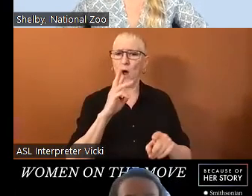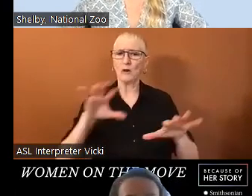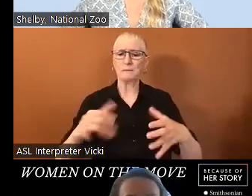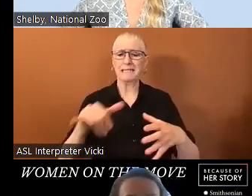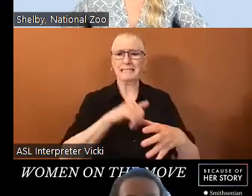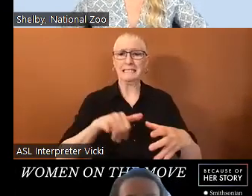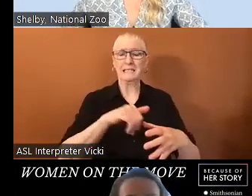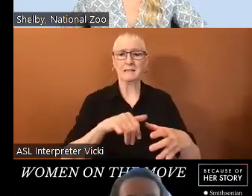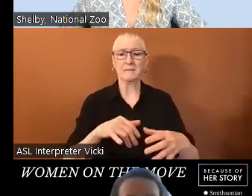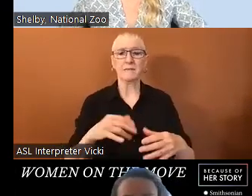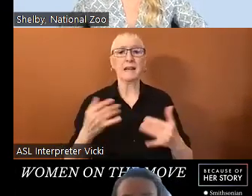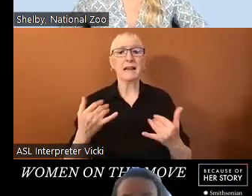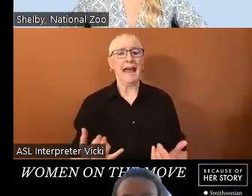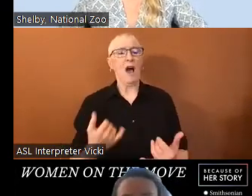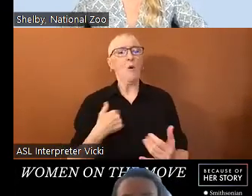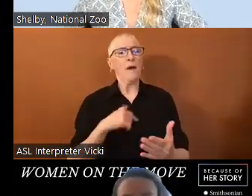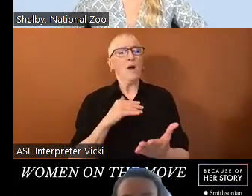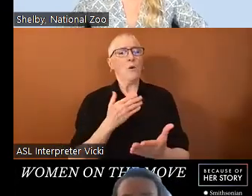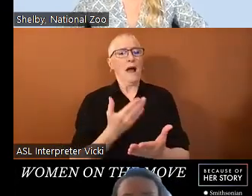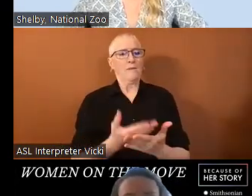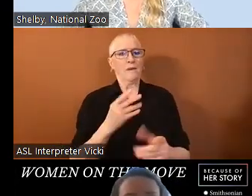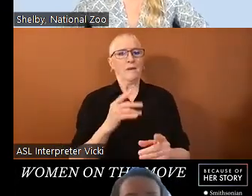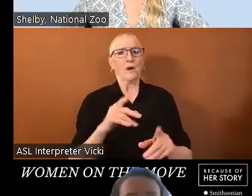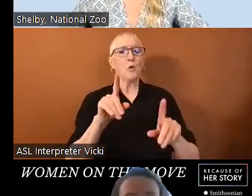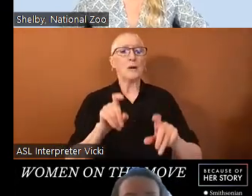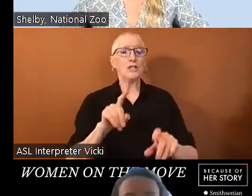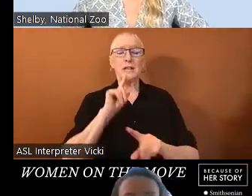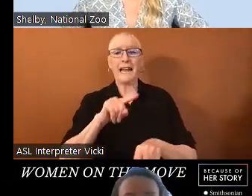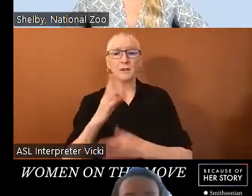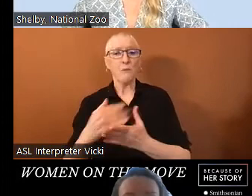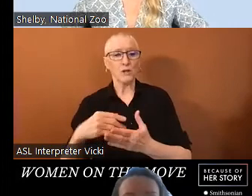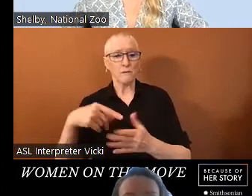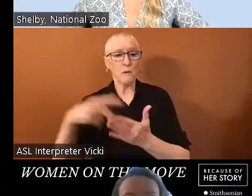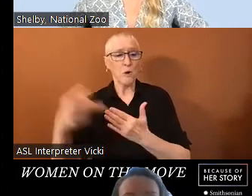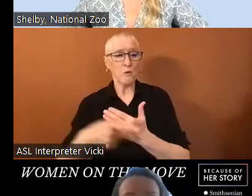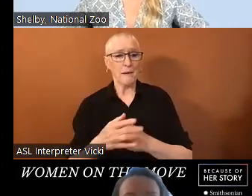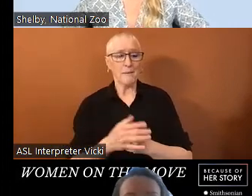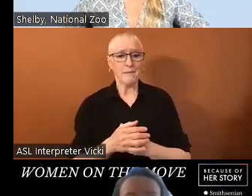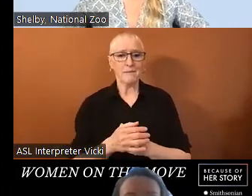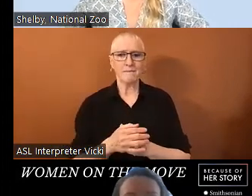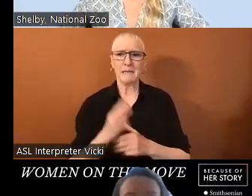now reached the question and answer answer portion of our program. I know some folks may need to go so